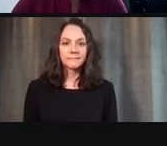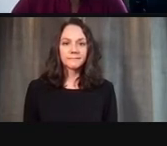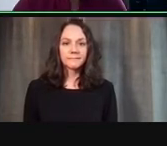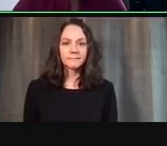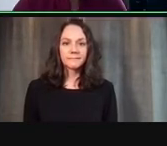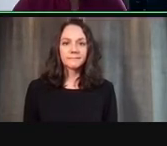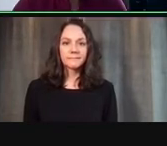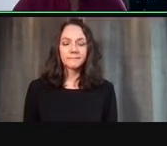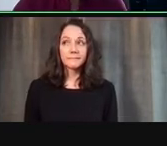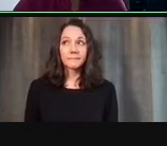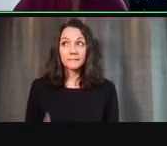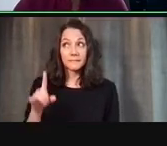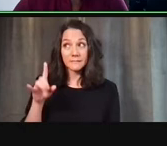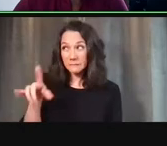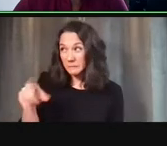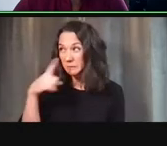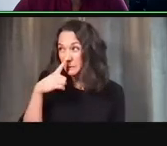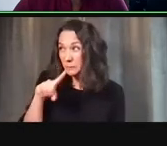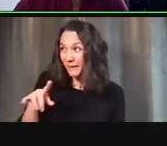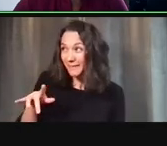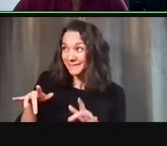Audio, please.